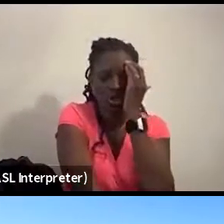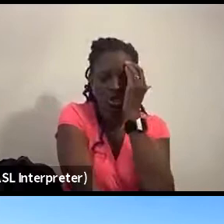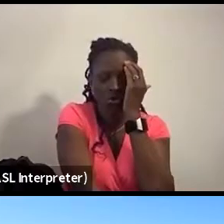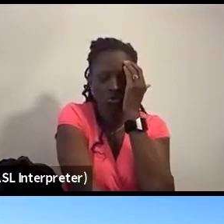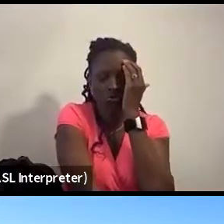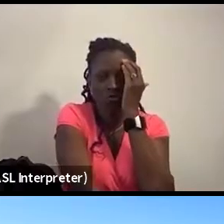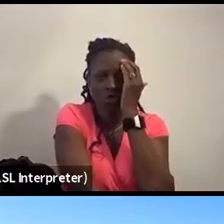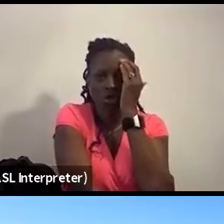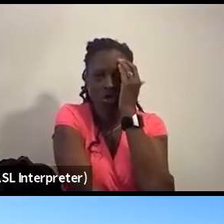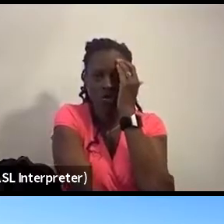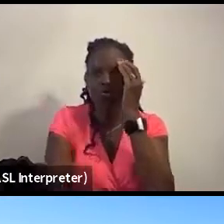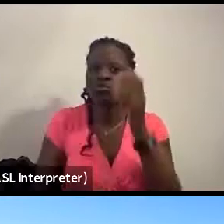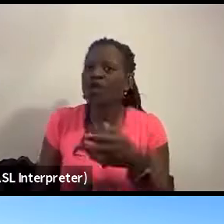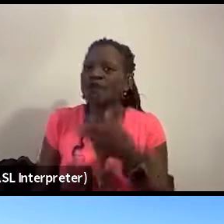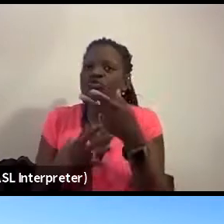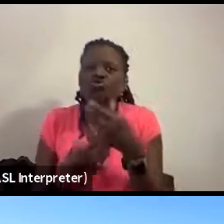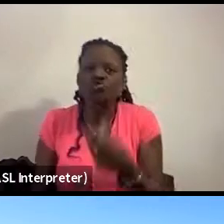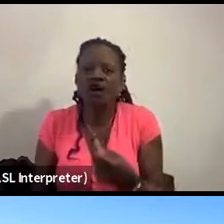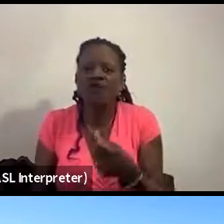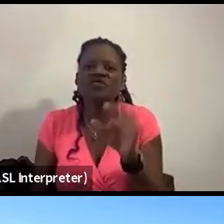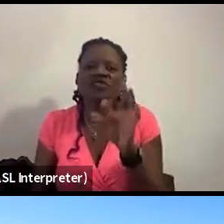able to guide us with what's safe and what isn't.